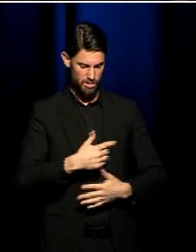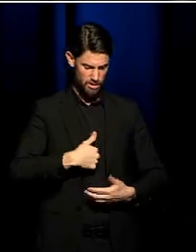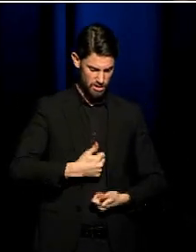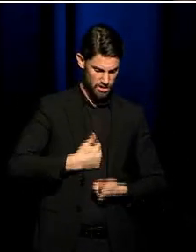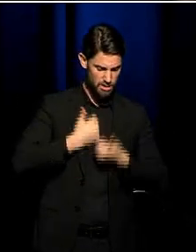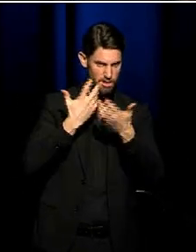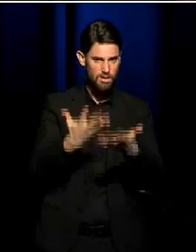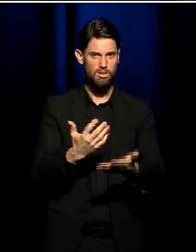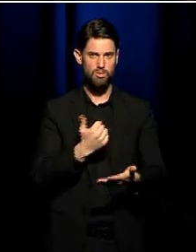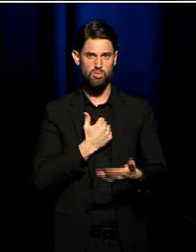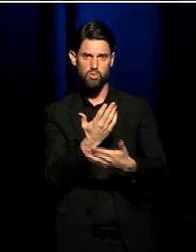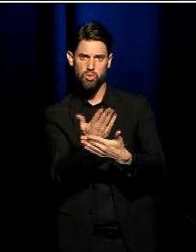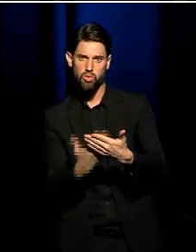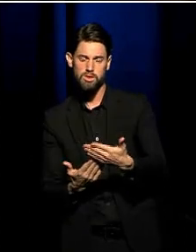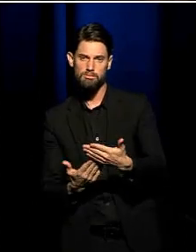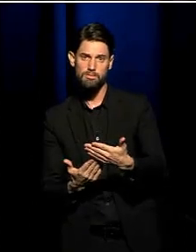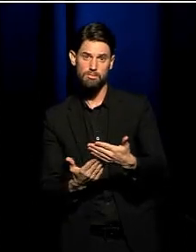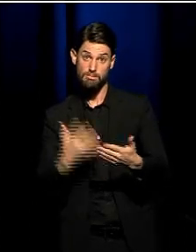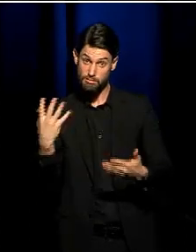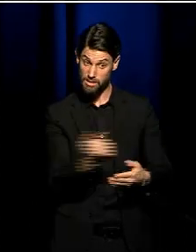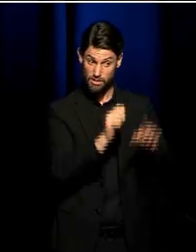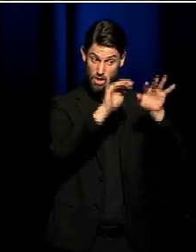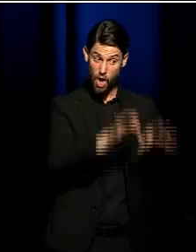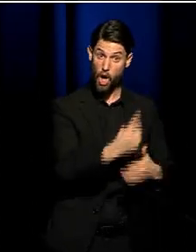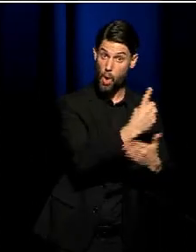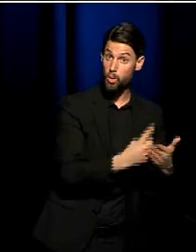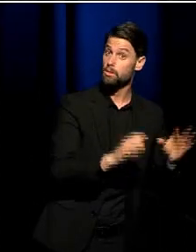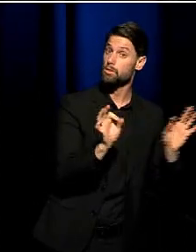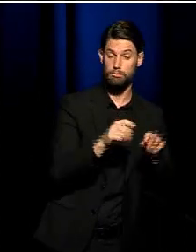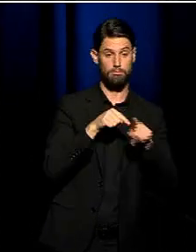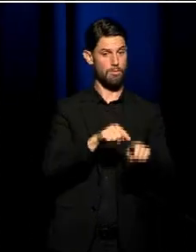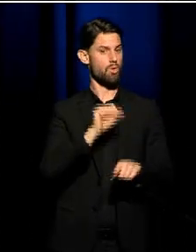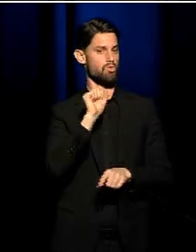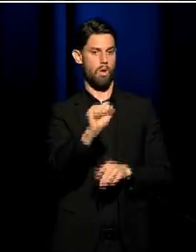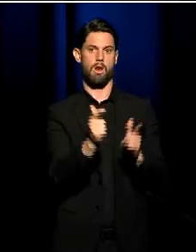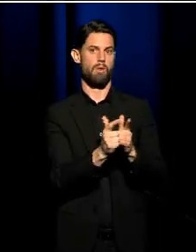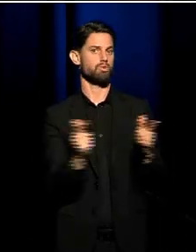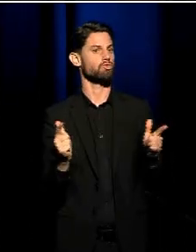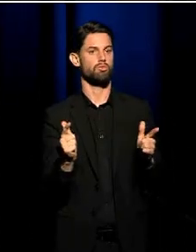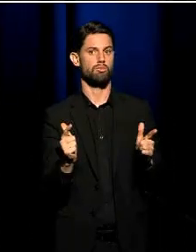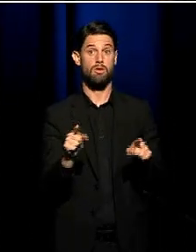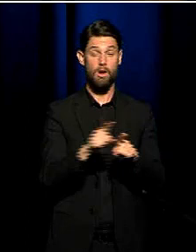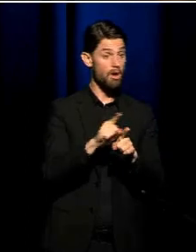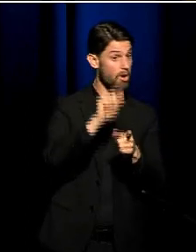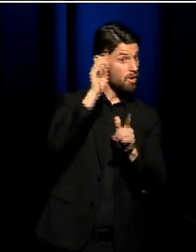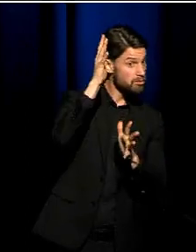Commission will be happy to receive submissions in the first language of the person making the submission including Auslan and in Indigenous